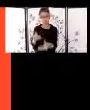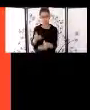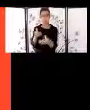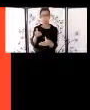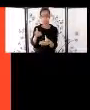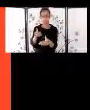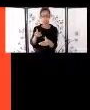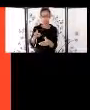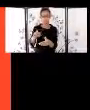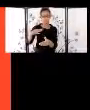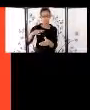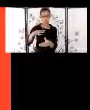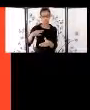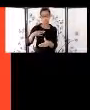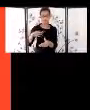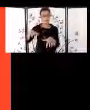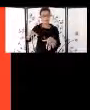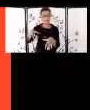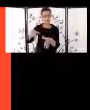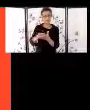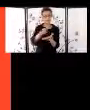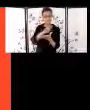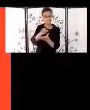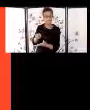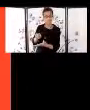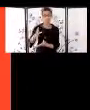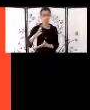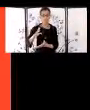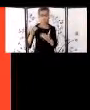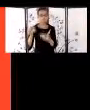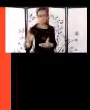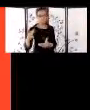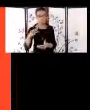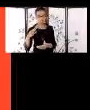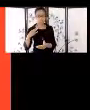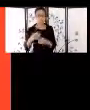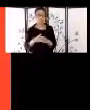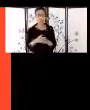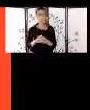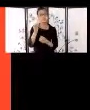You may also reapply for the same project if a previous application was unsuccessful.